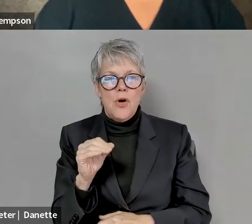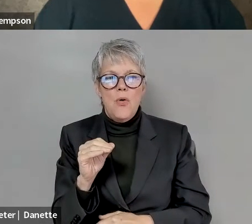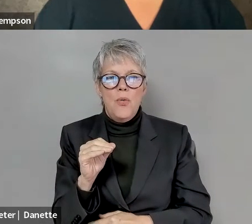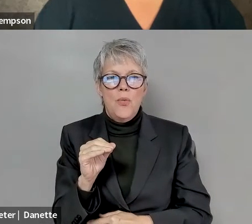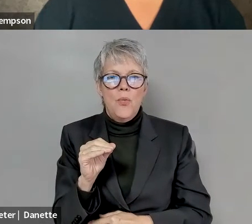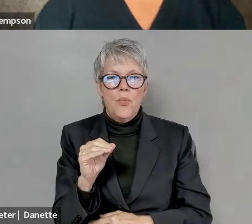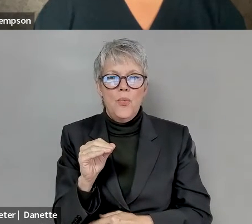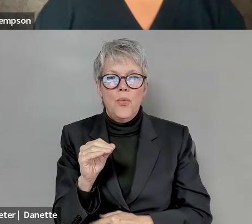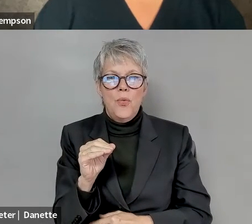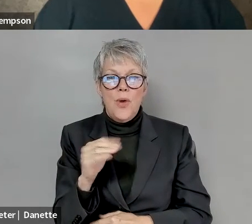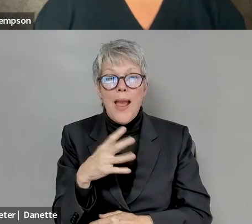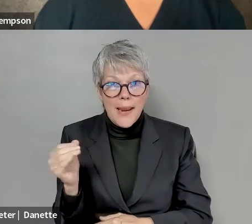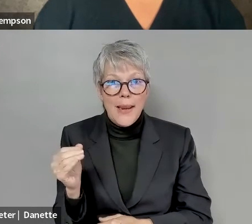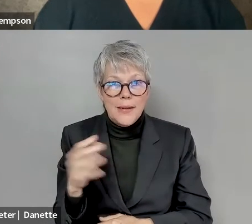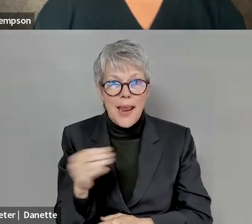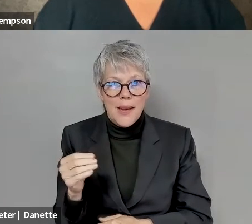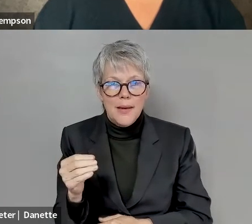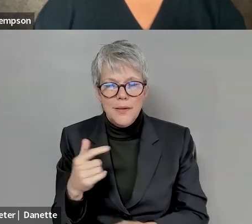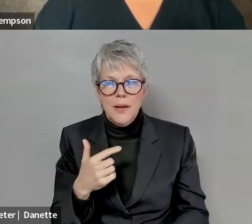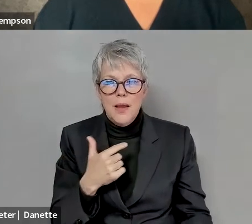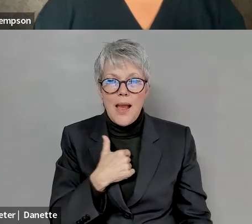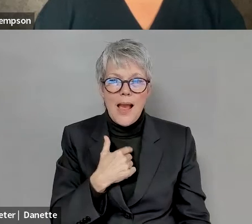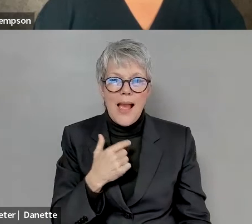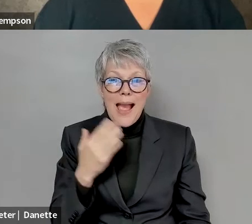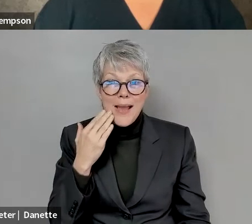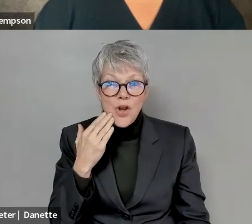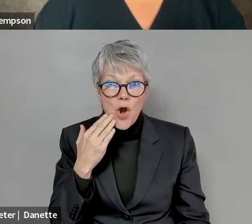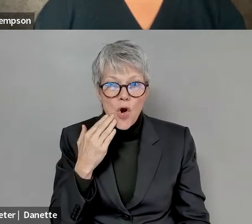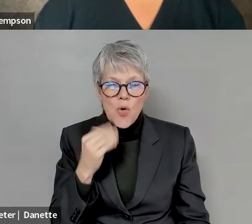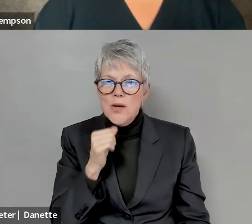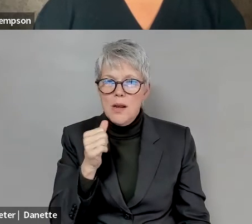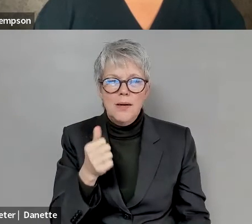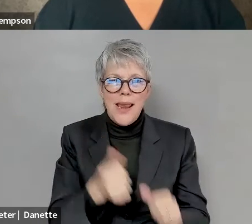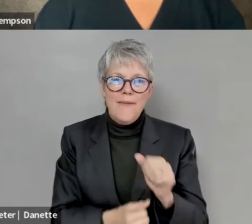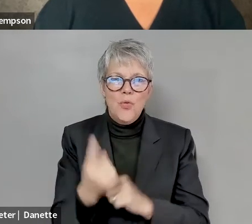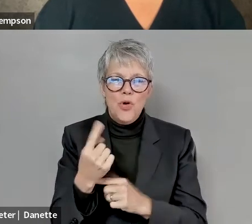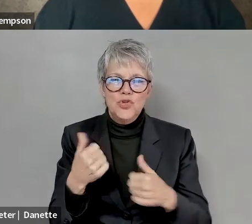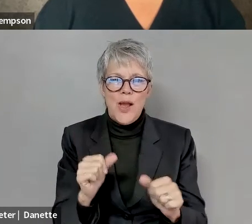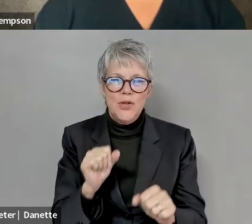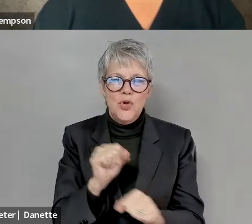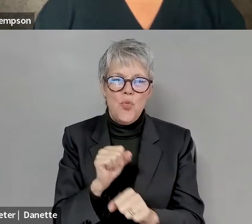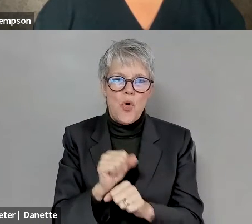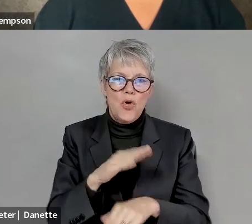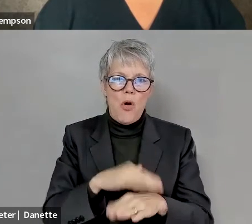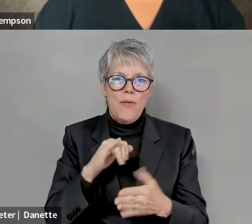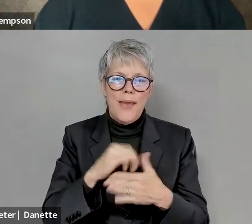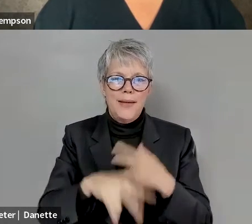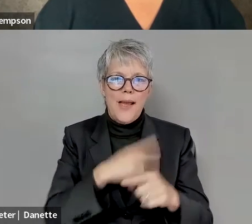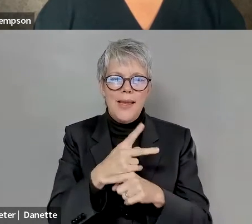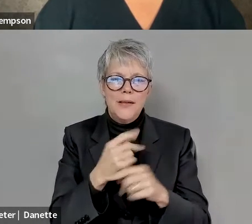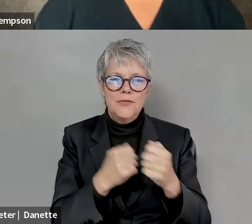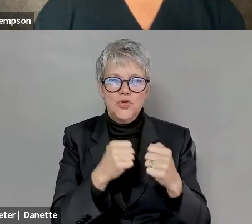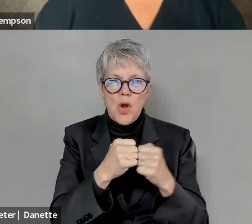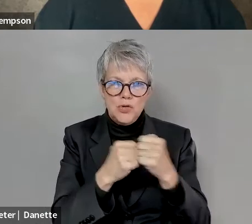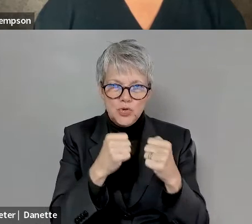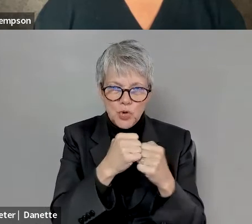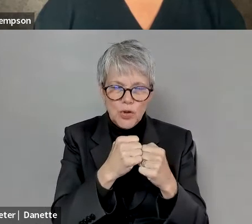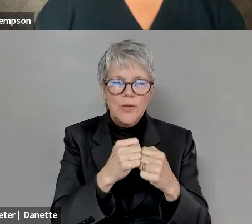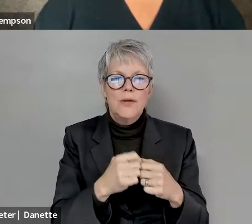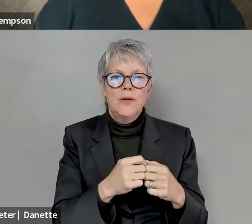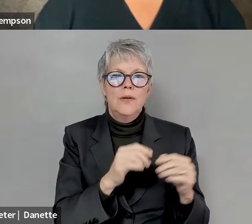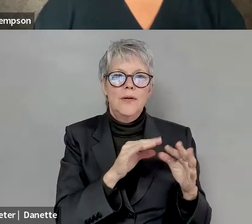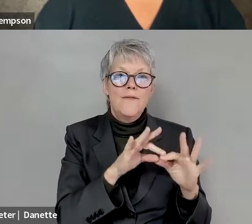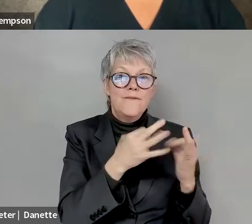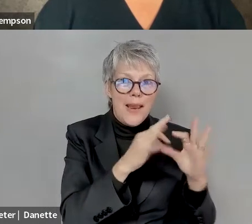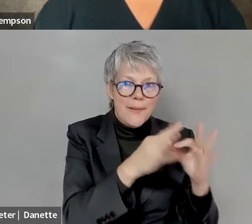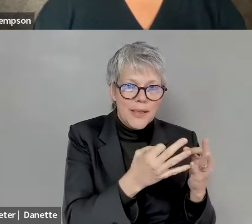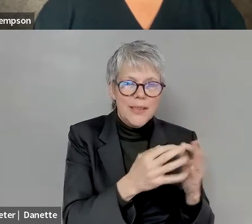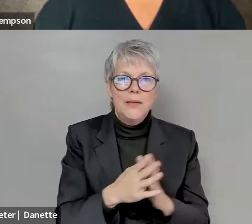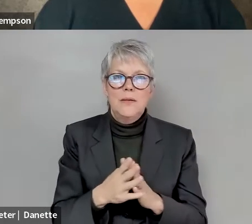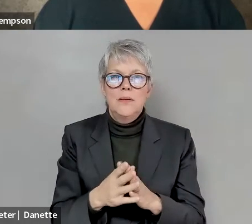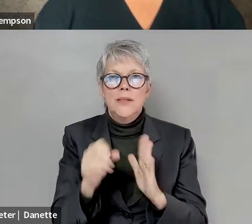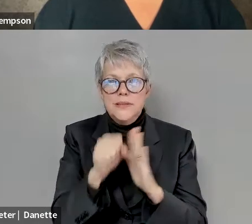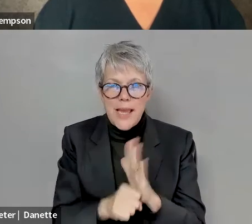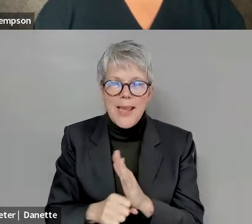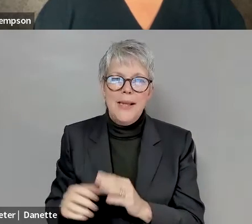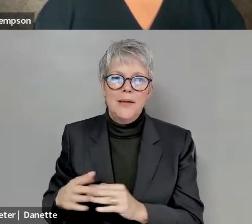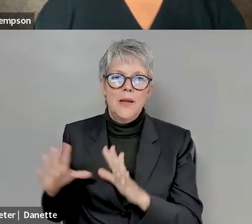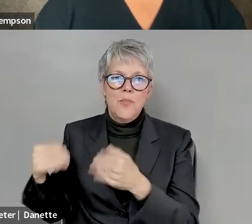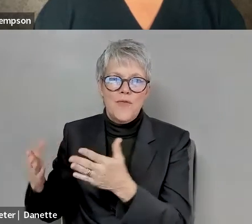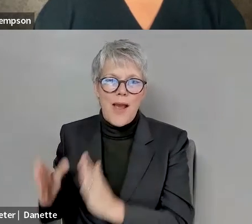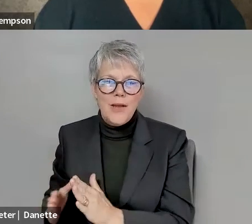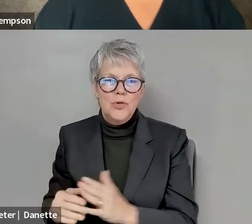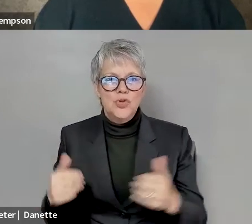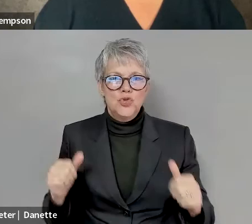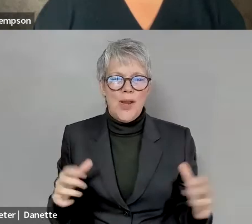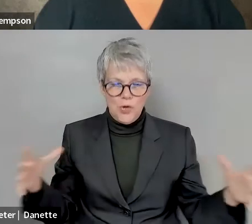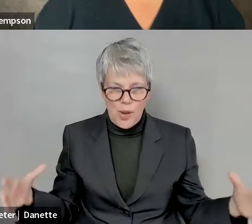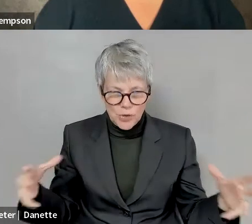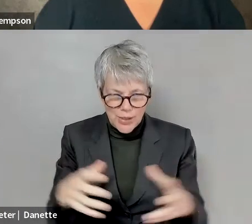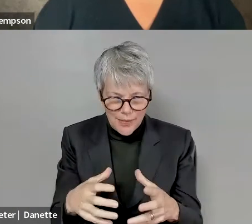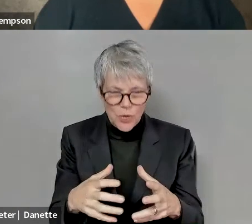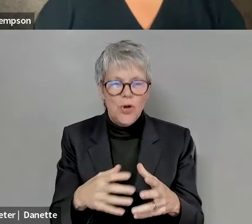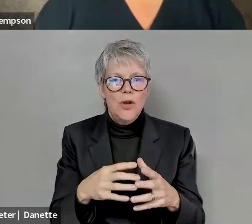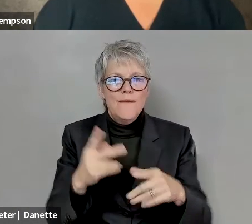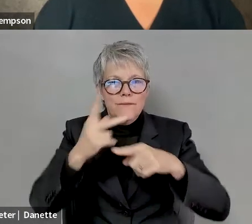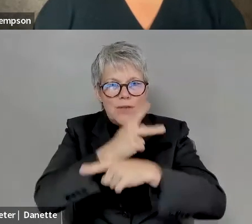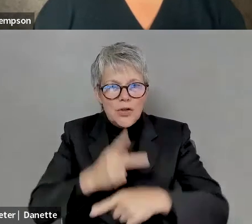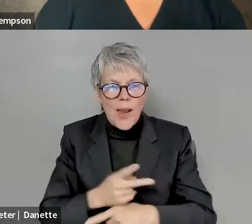Michael Smith: and and and I know you that everybody's trying to work on having that kind of structure, like if families, the the State, the providers, are all trying to come together and figure out how to structure that. And it. It does take time. But it